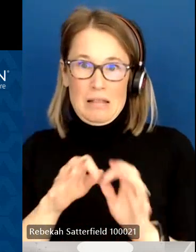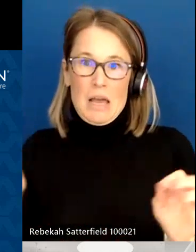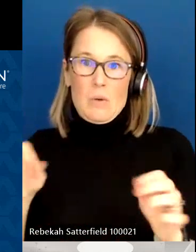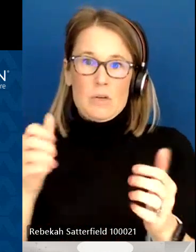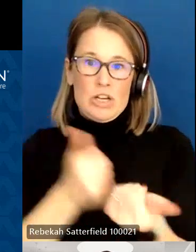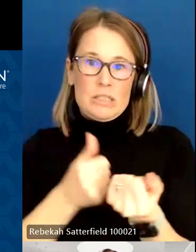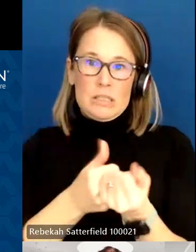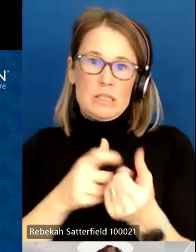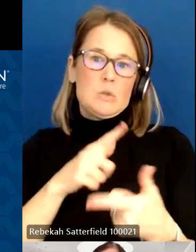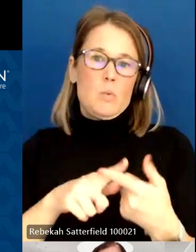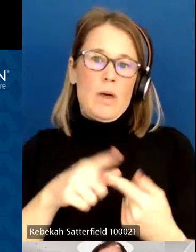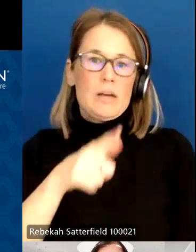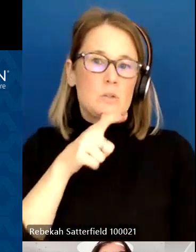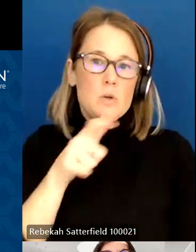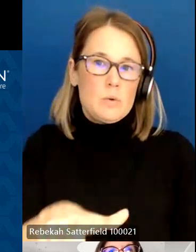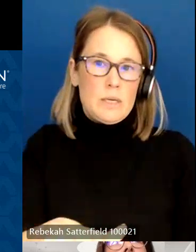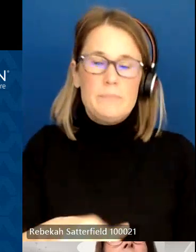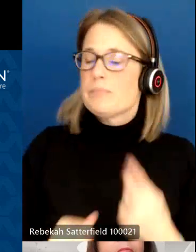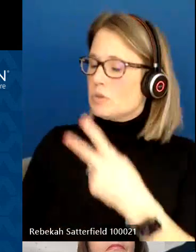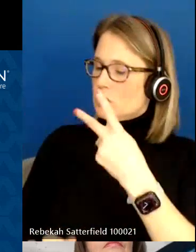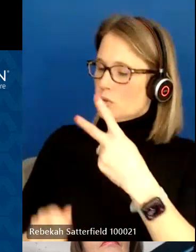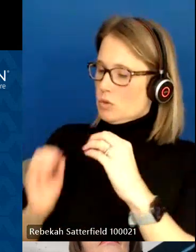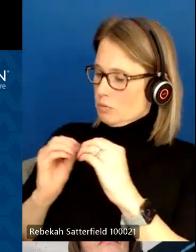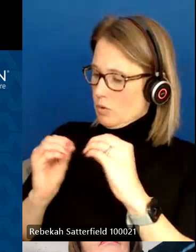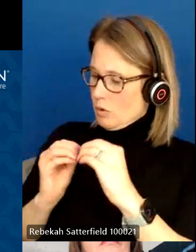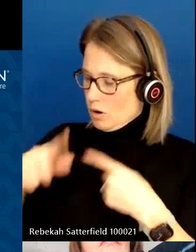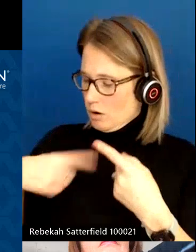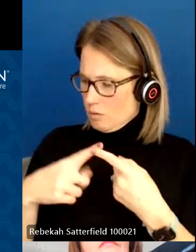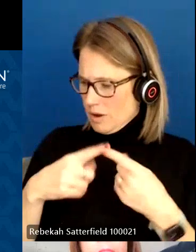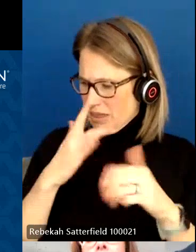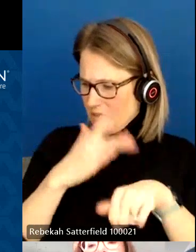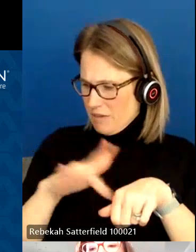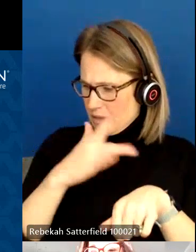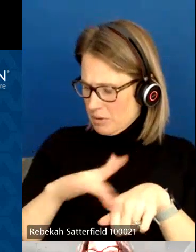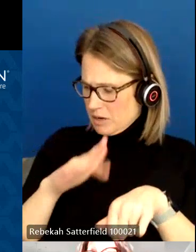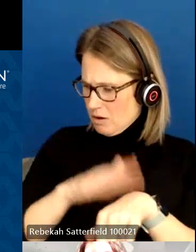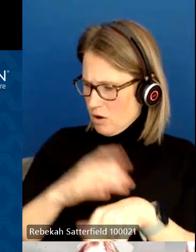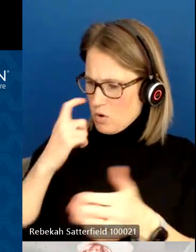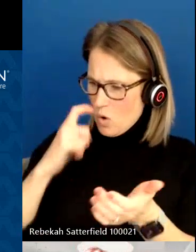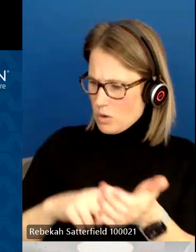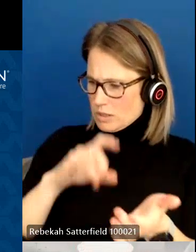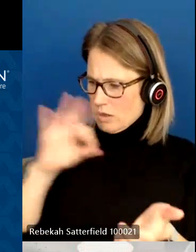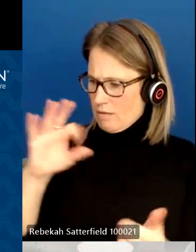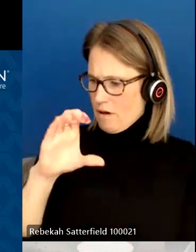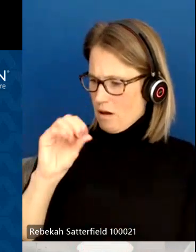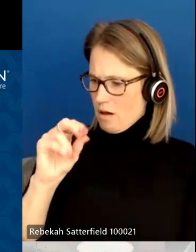when including the notice of avail ability on a consent uh is it required to have all 15 languages